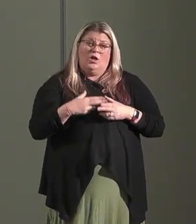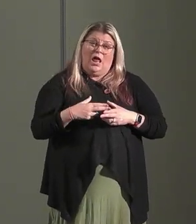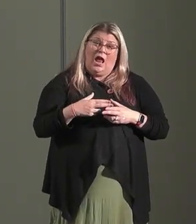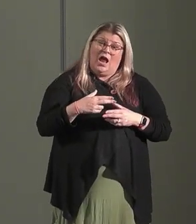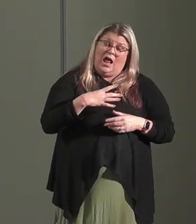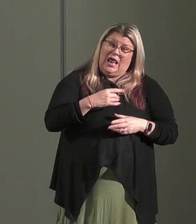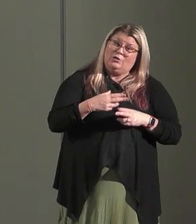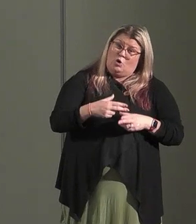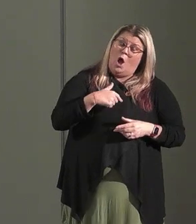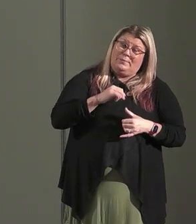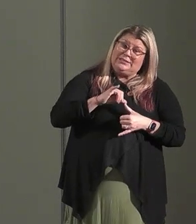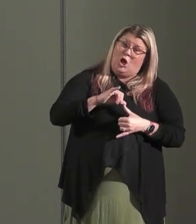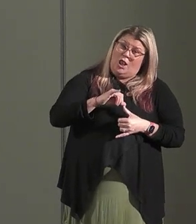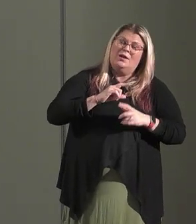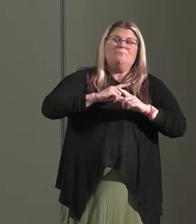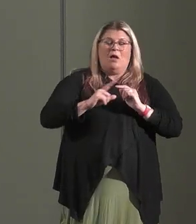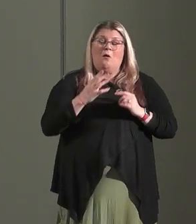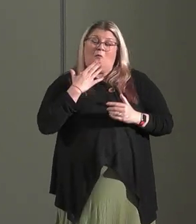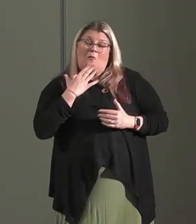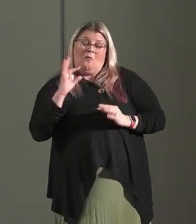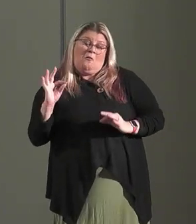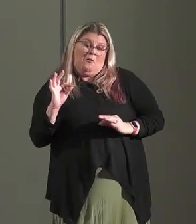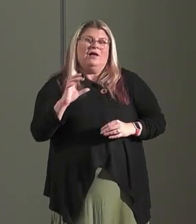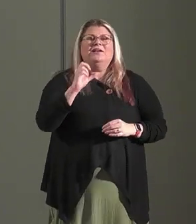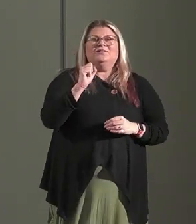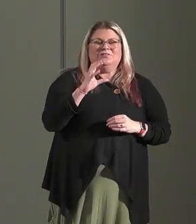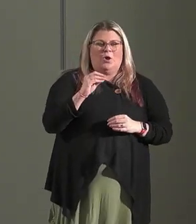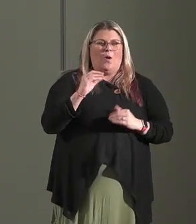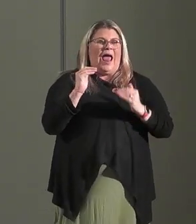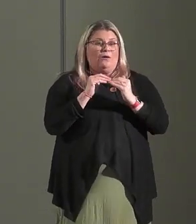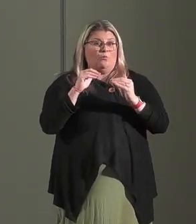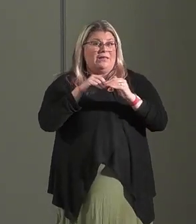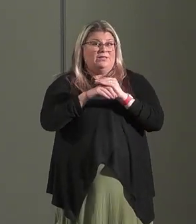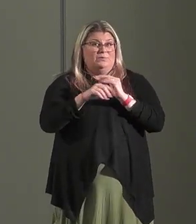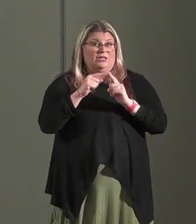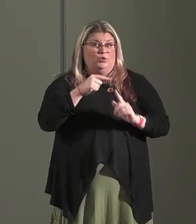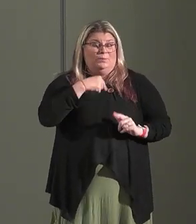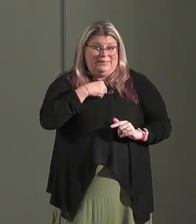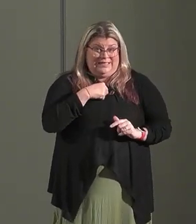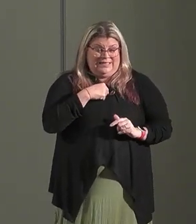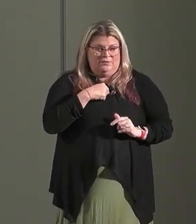. >> TIFFANY: Equitable accessibility to me is when